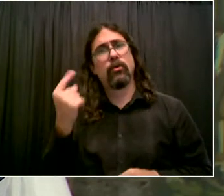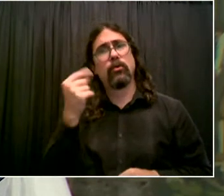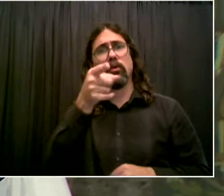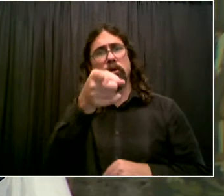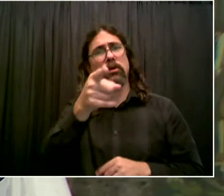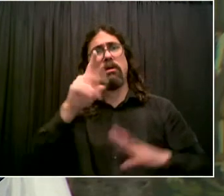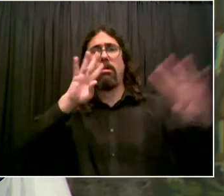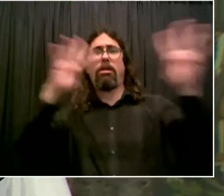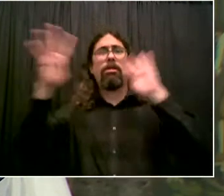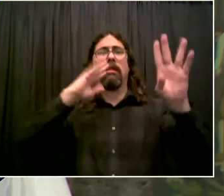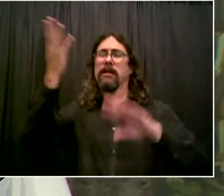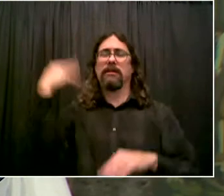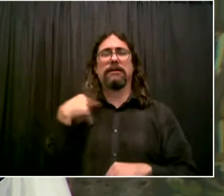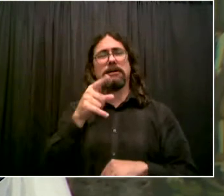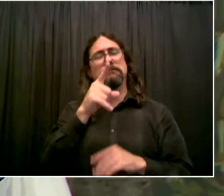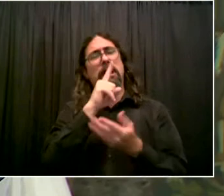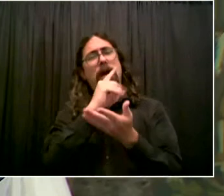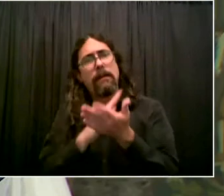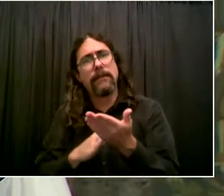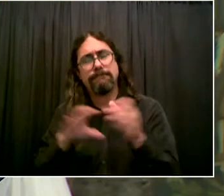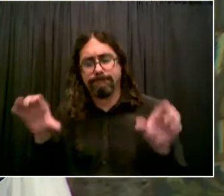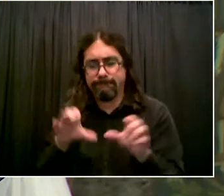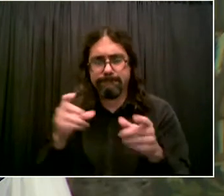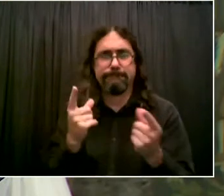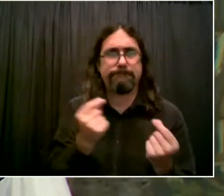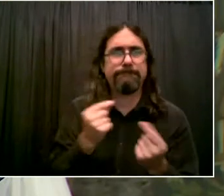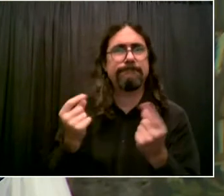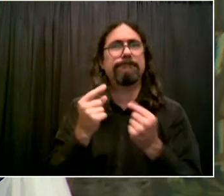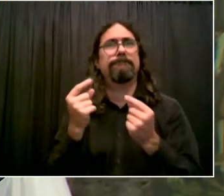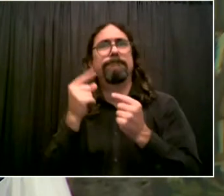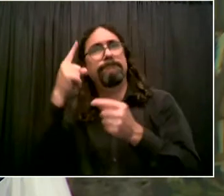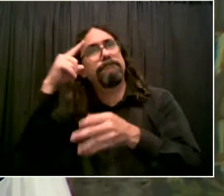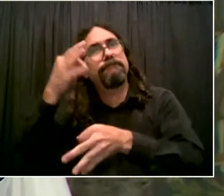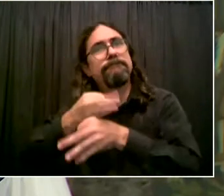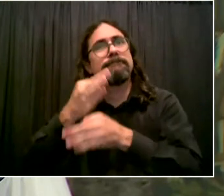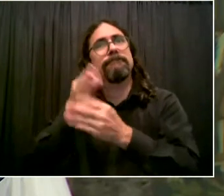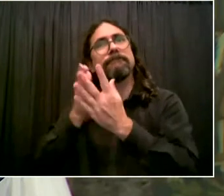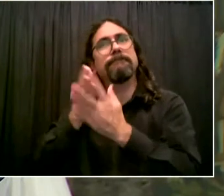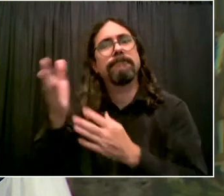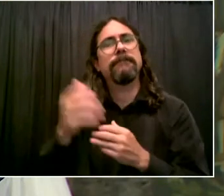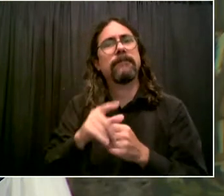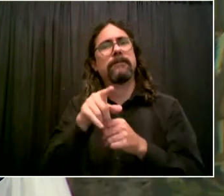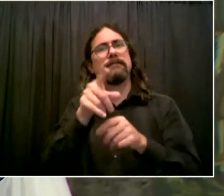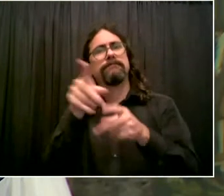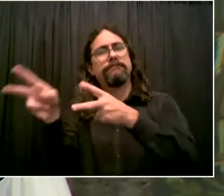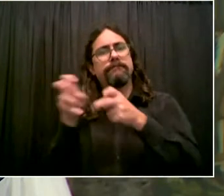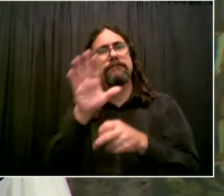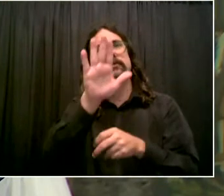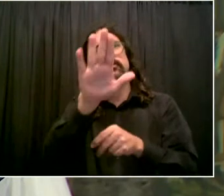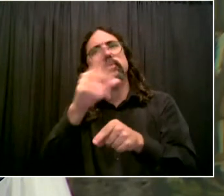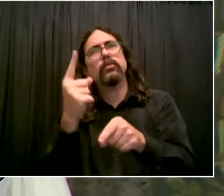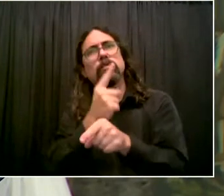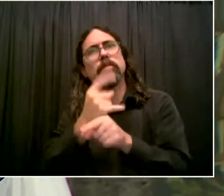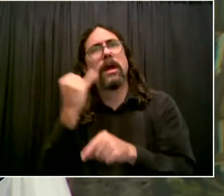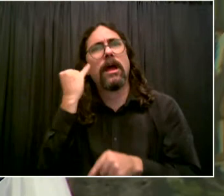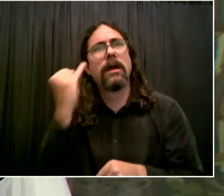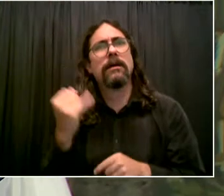THEY WASAB LE TO PUT SAMPLES OF MUSIC THAT THEY ENJOYD EFROM THEIR PARENTS WEATHER WAS GEORGE CLINTON OR JAMES BROWN THEY WOULD